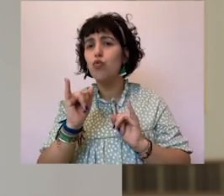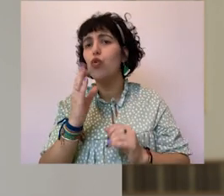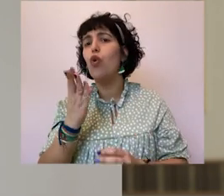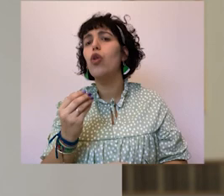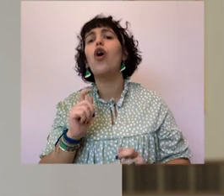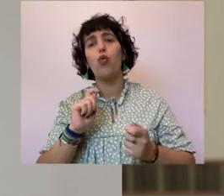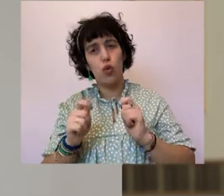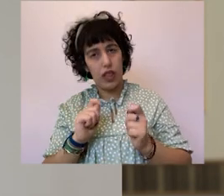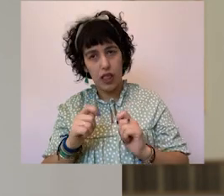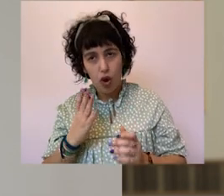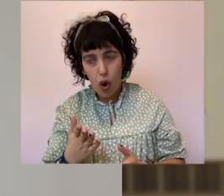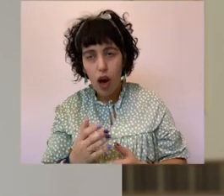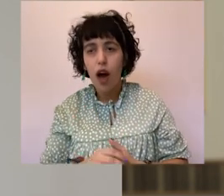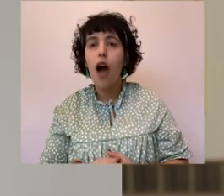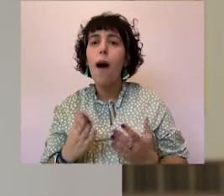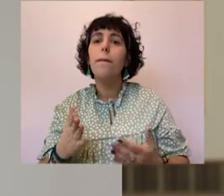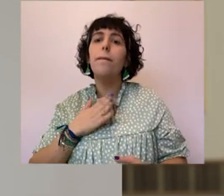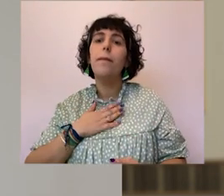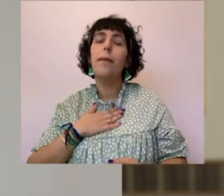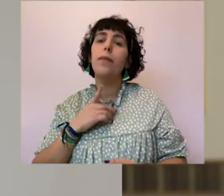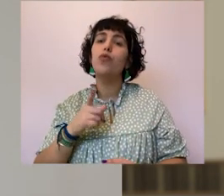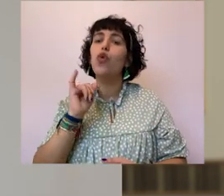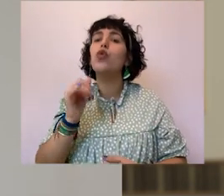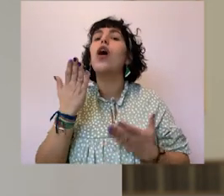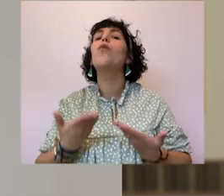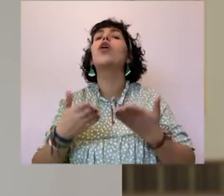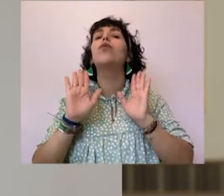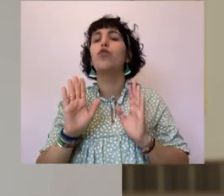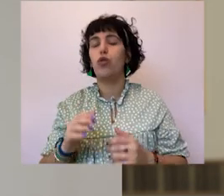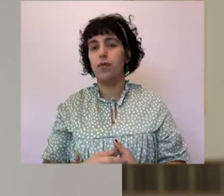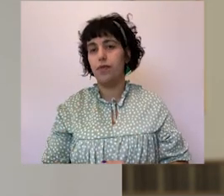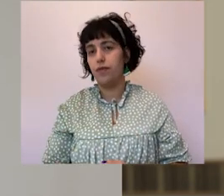While the word "ibne" is also used as a kind of insulting sentence from outside